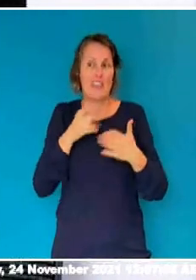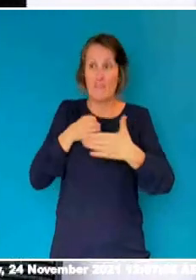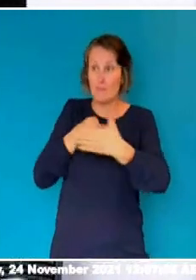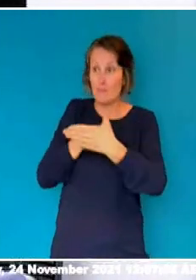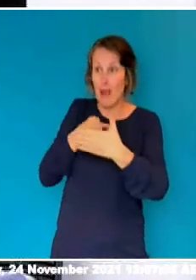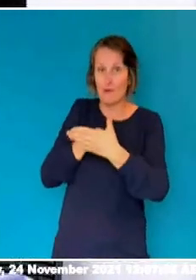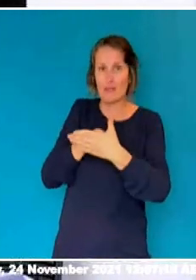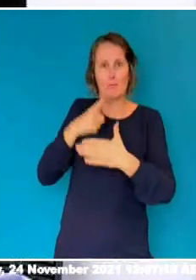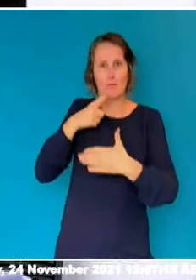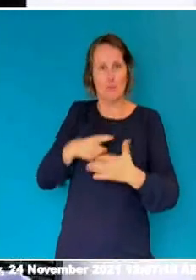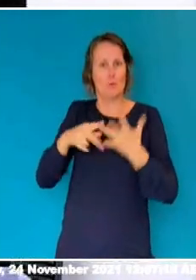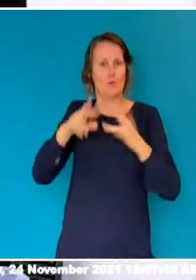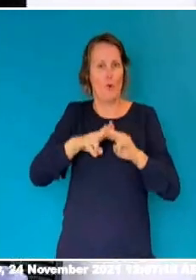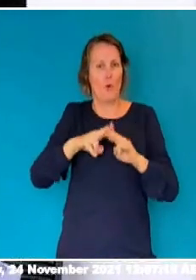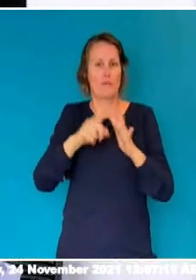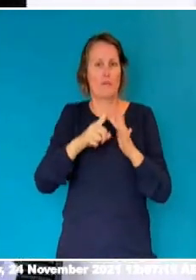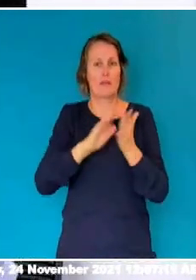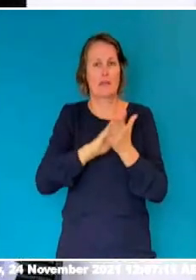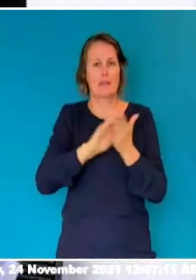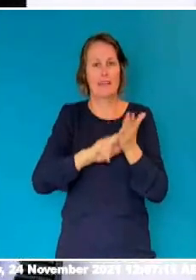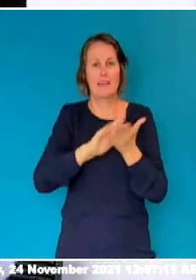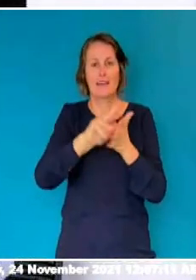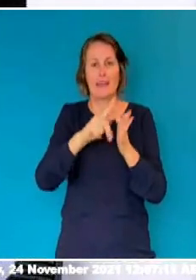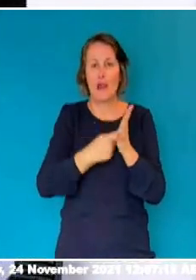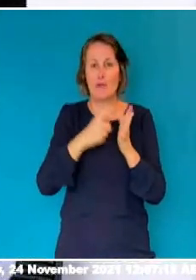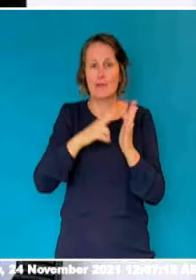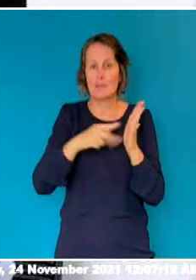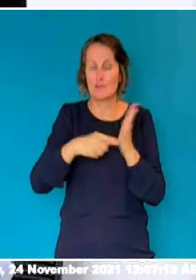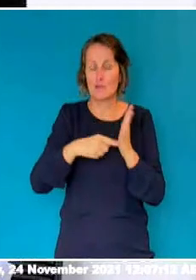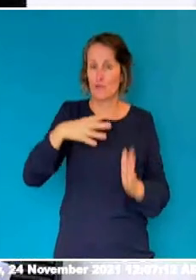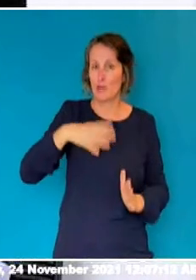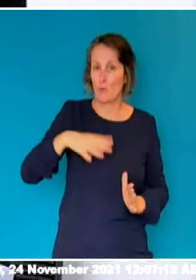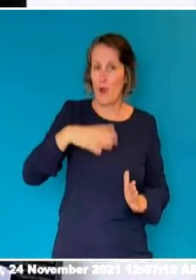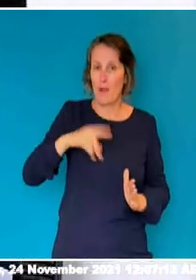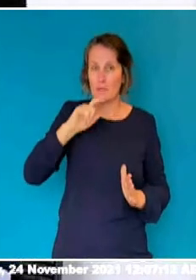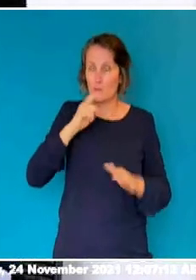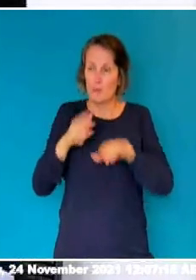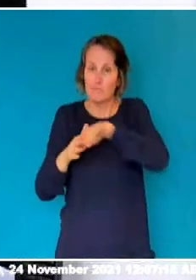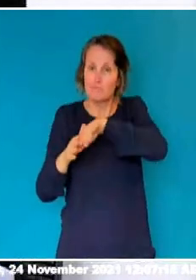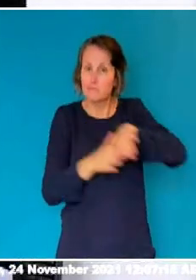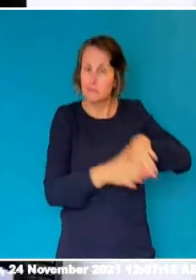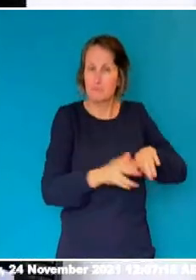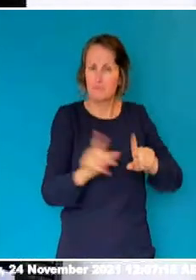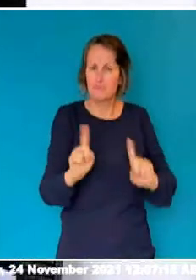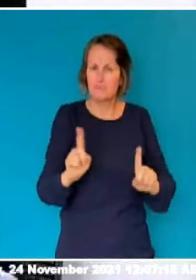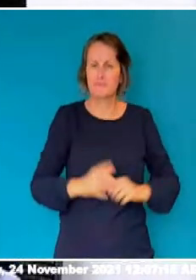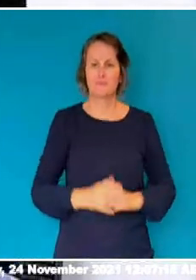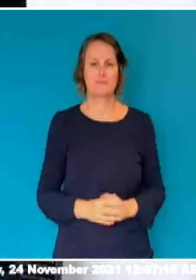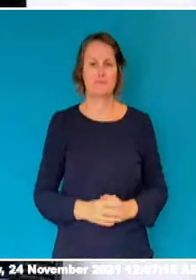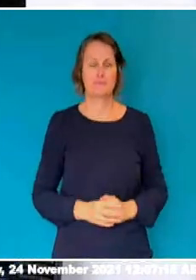Counsel, I think really it's about removing barriers